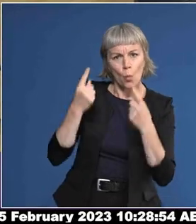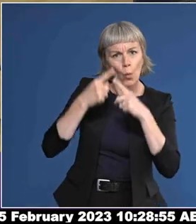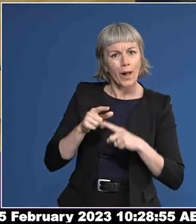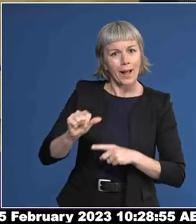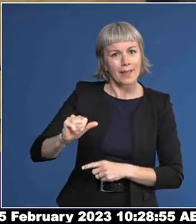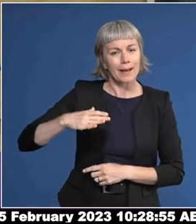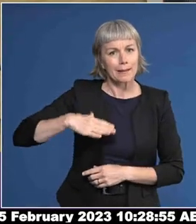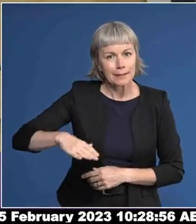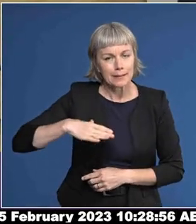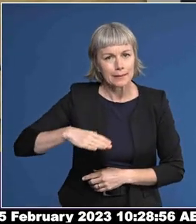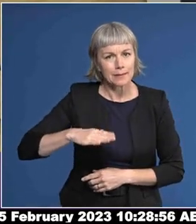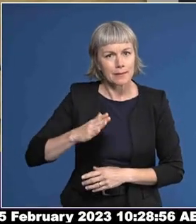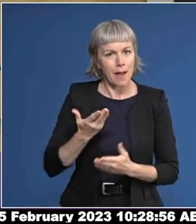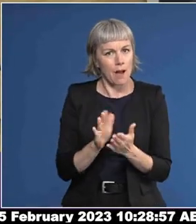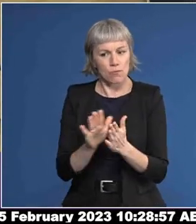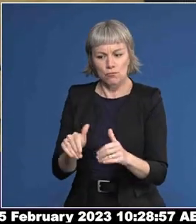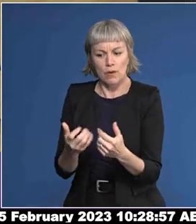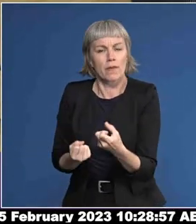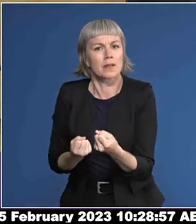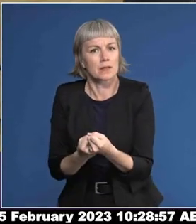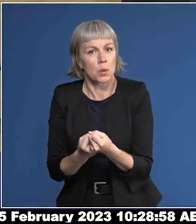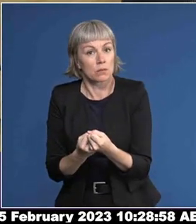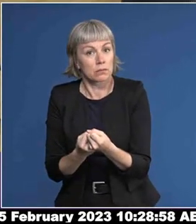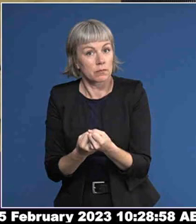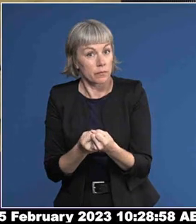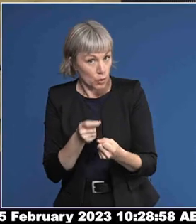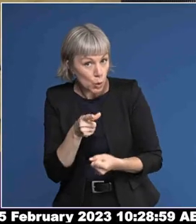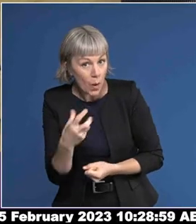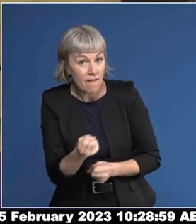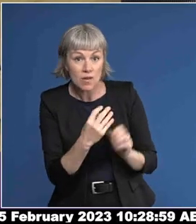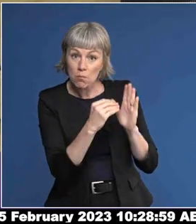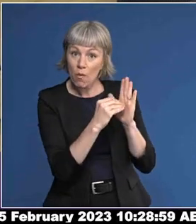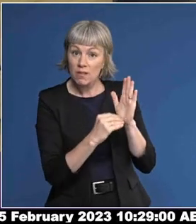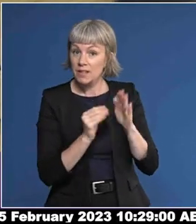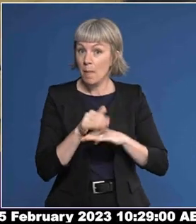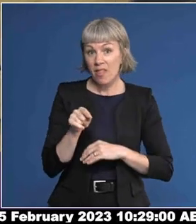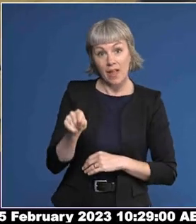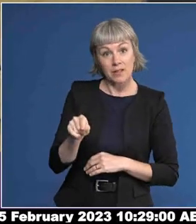with disability? Do you have a policy about that? Does Sunnyfield have an inherent requirement?